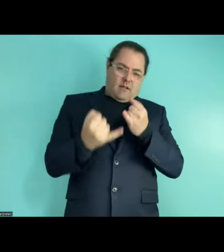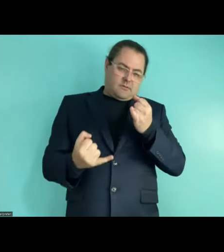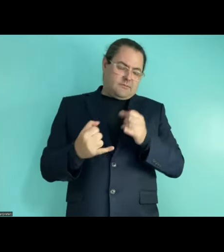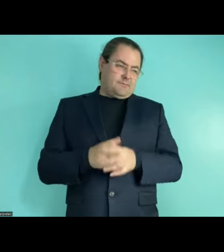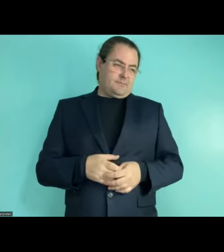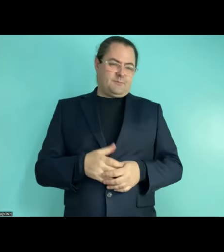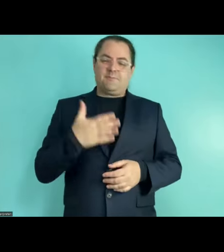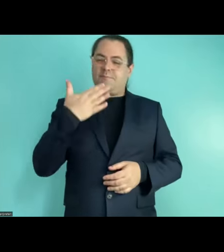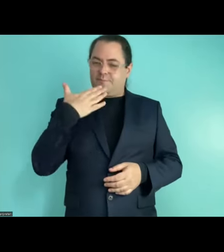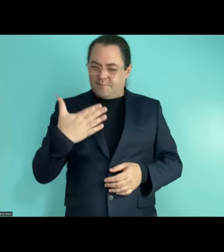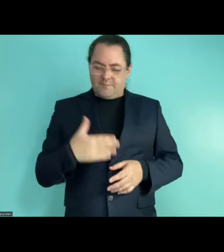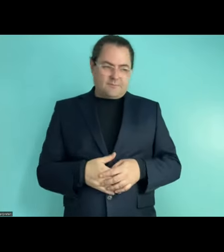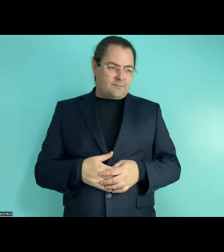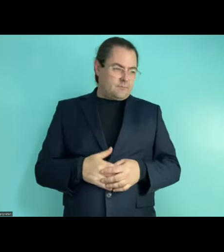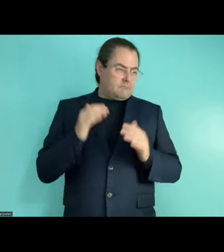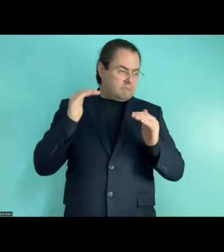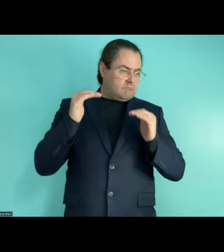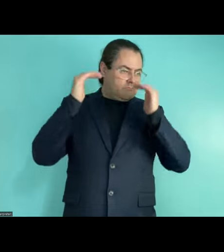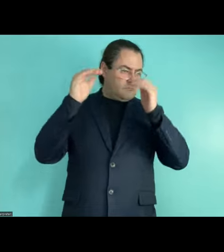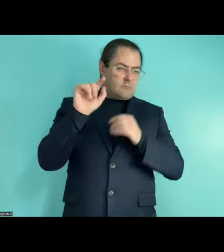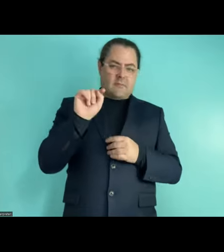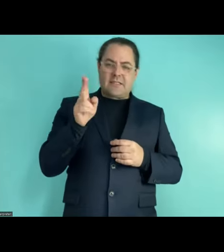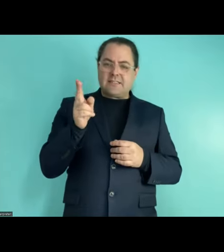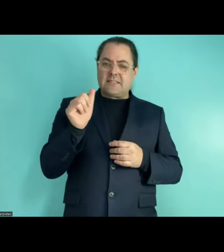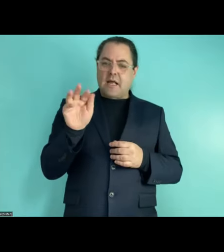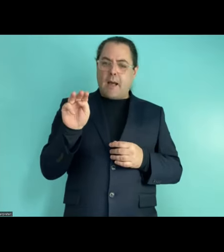16:52:10 Great. Thank you. 16:52:10 Mr tm one one sentence that would